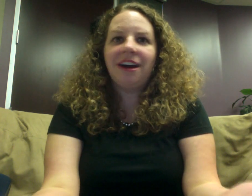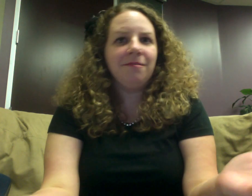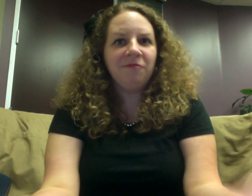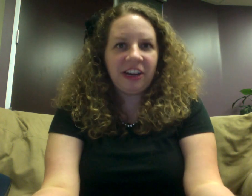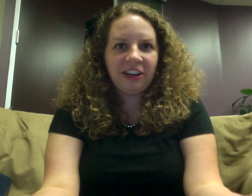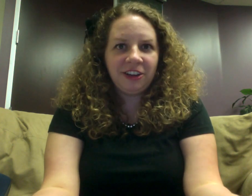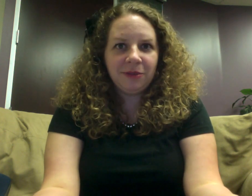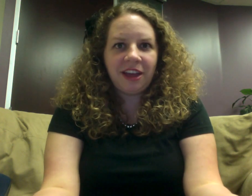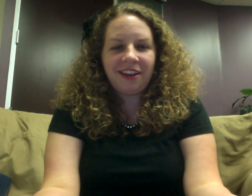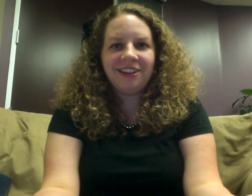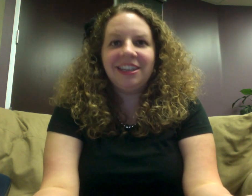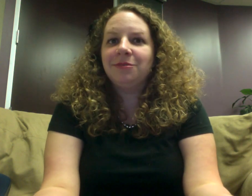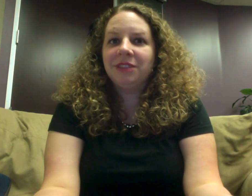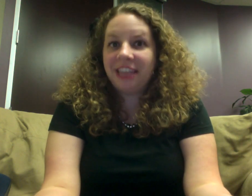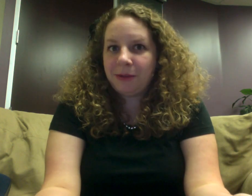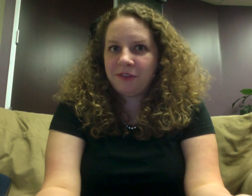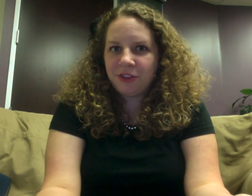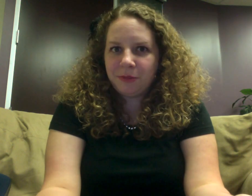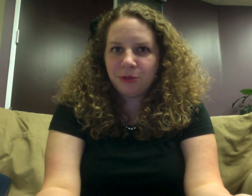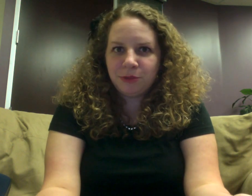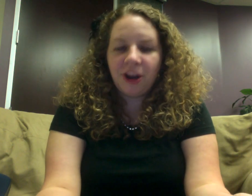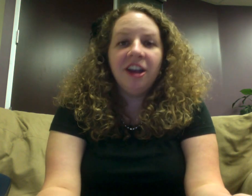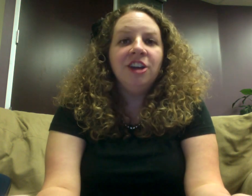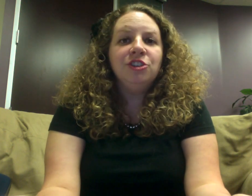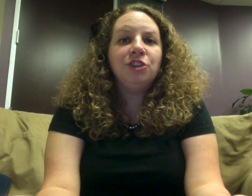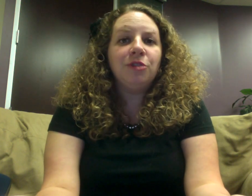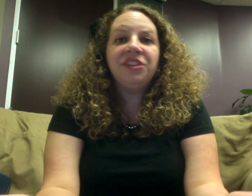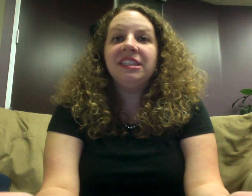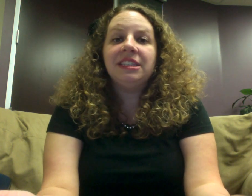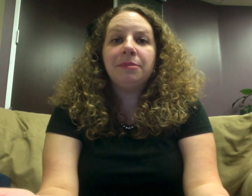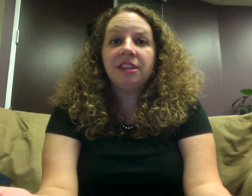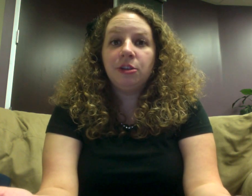I'm very good with eye contact with the camera for the most part. So this is something that